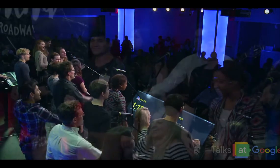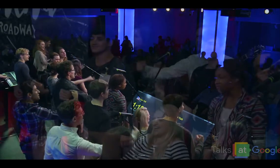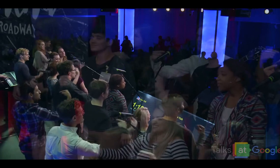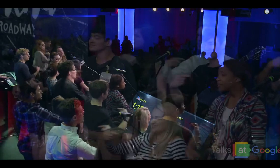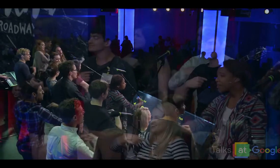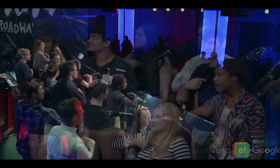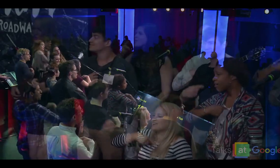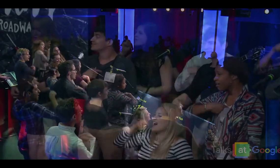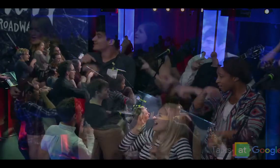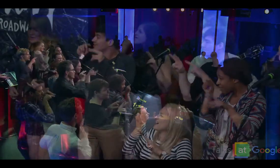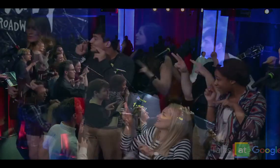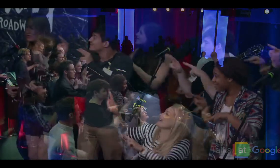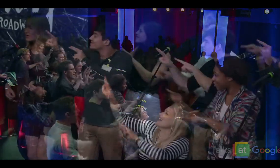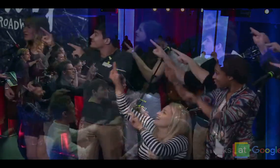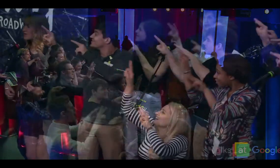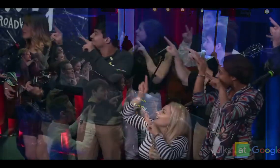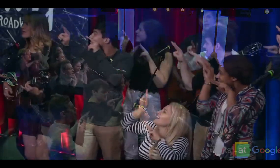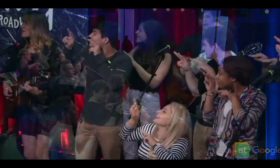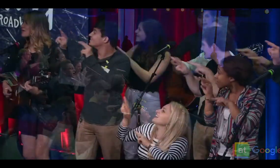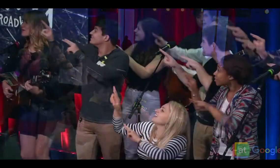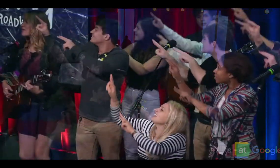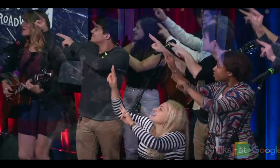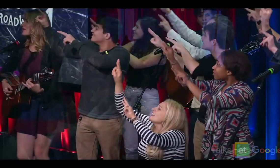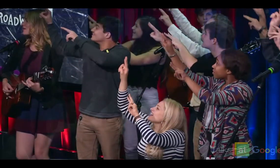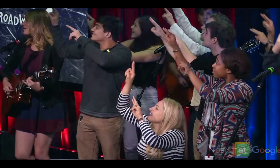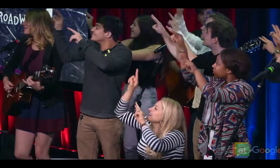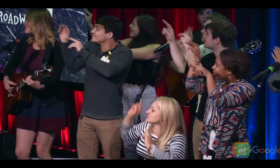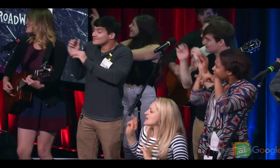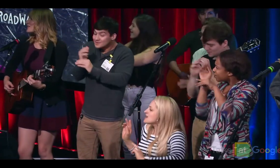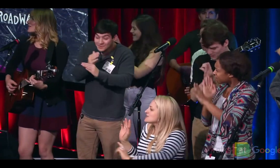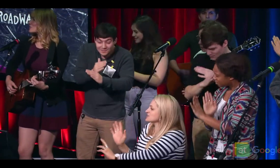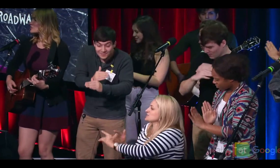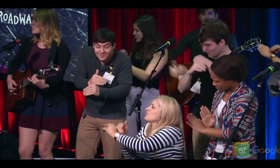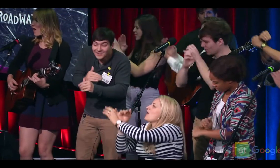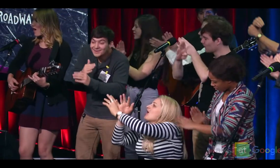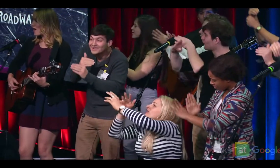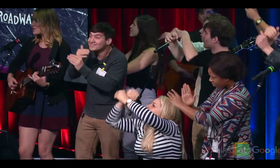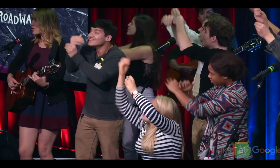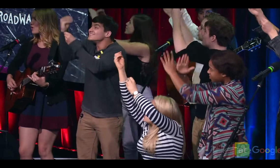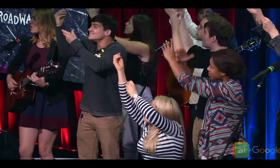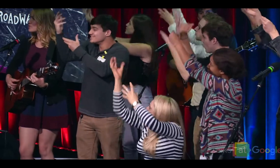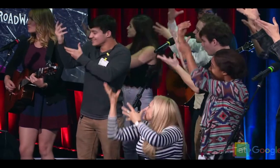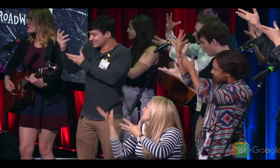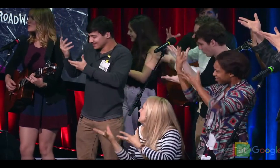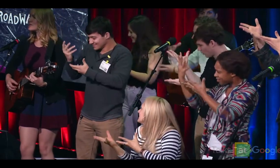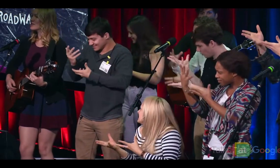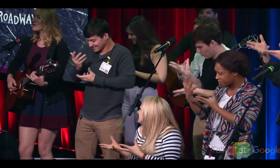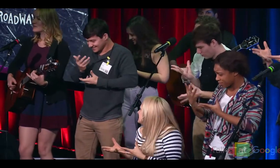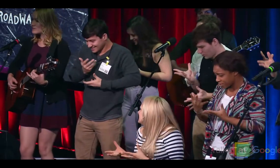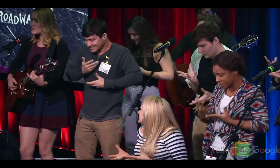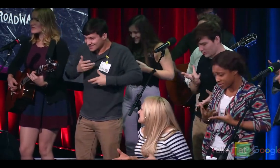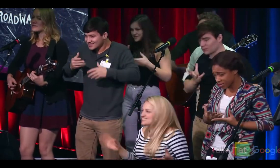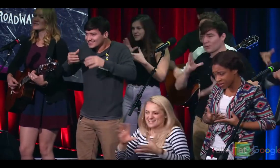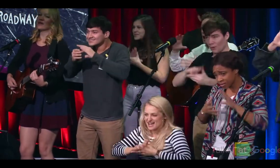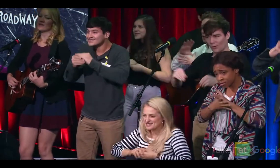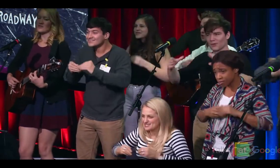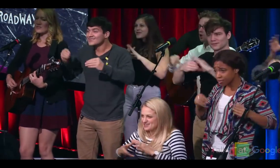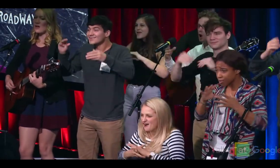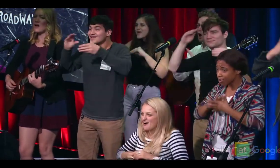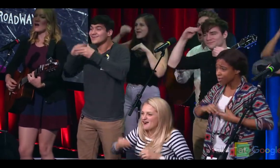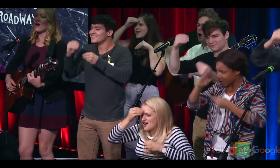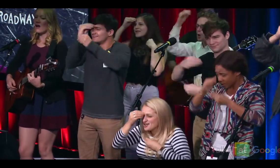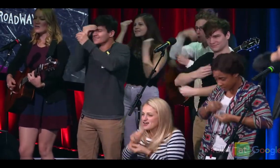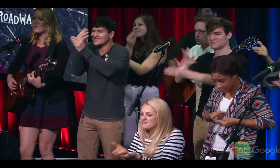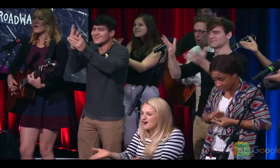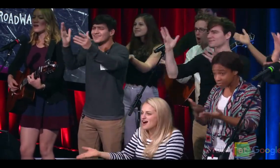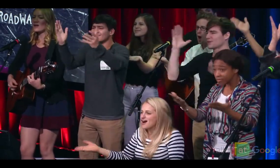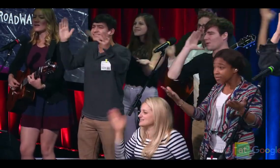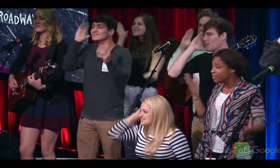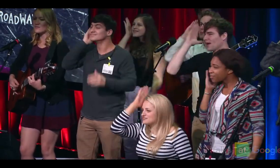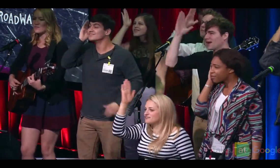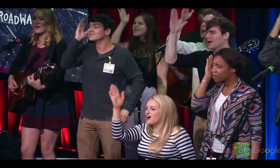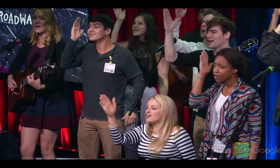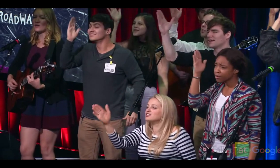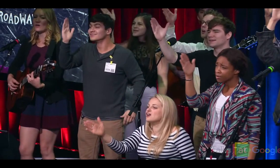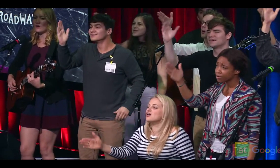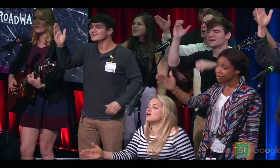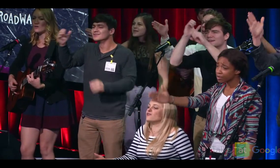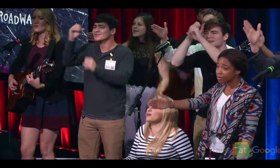And so I wait The swallow brings a song of what's to follow